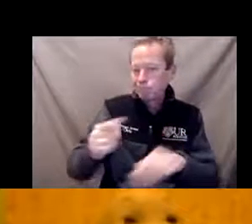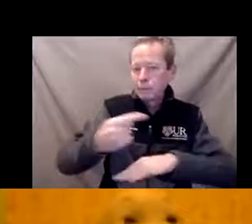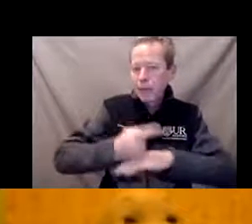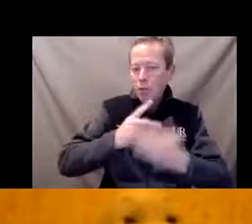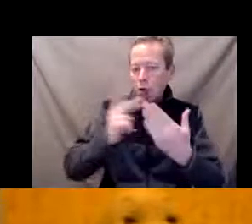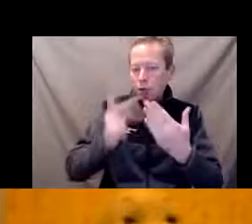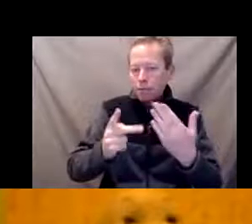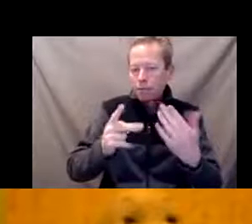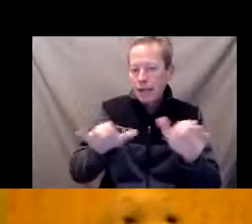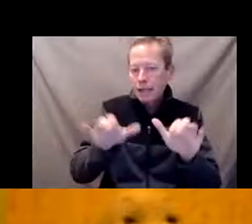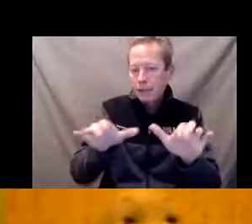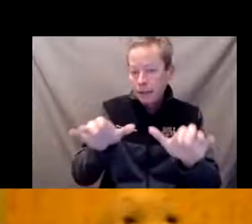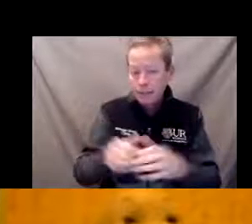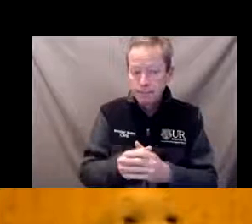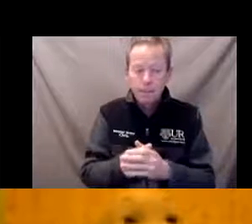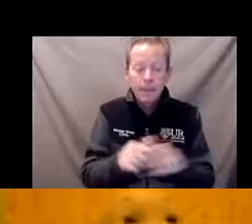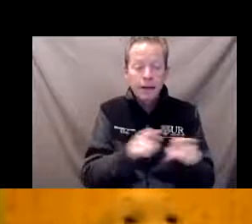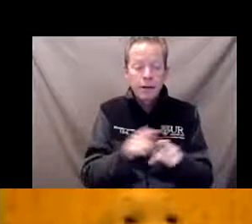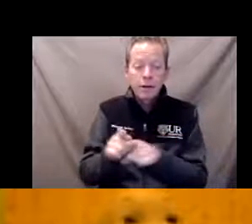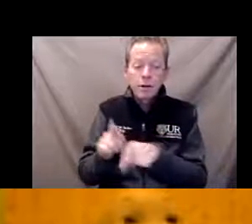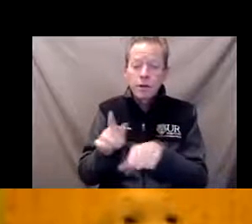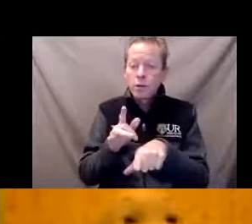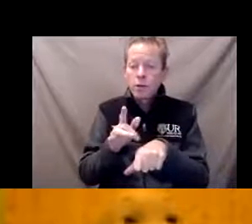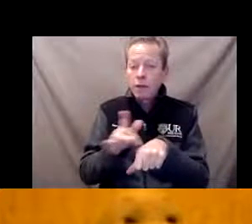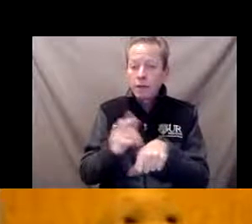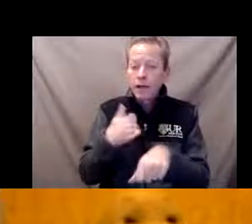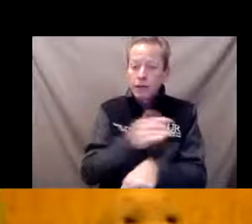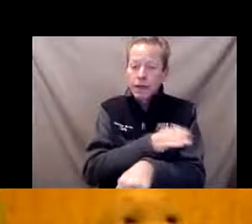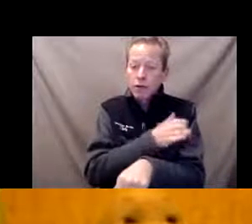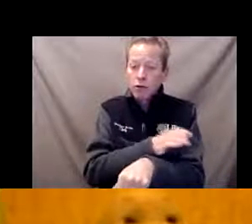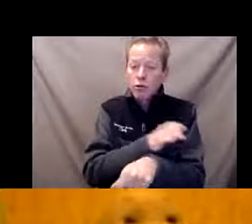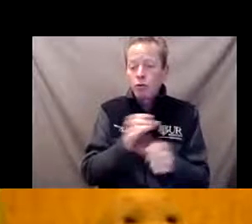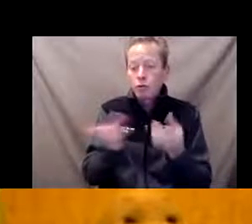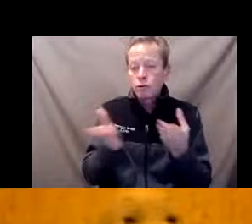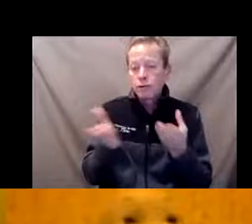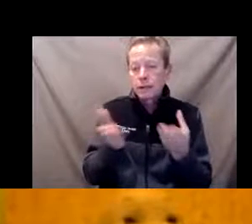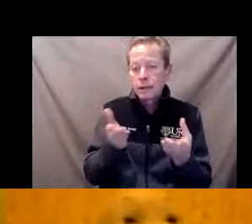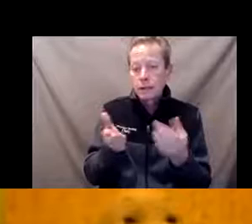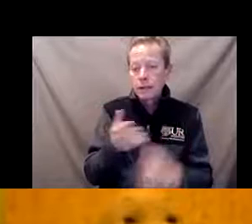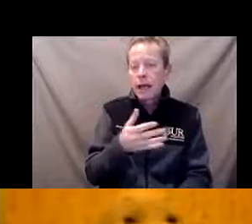And they're also available to have their clinical services and sound